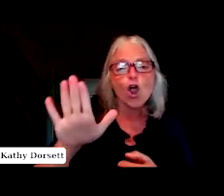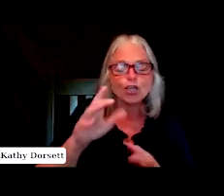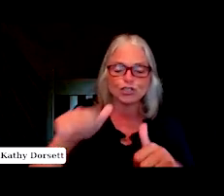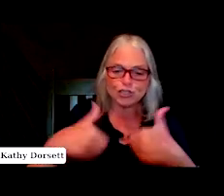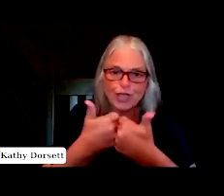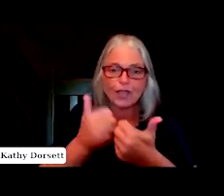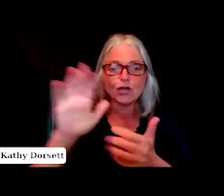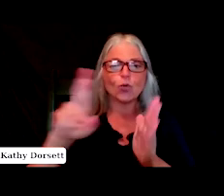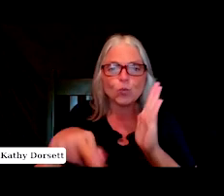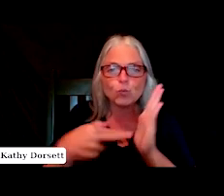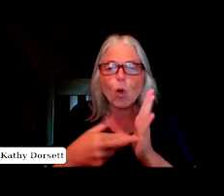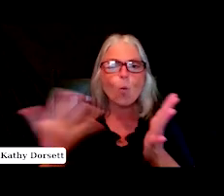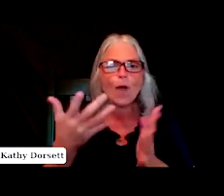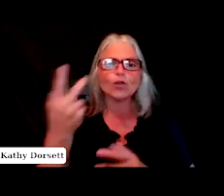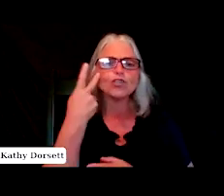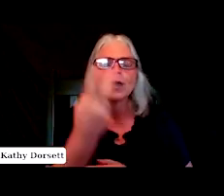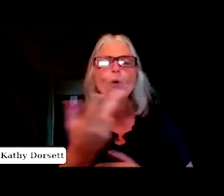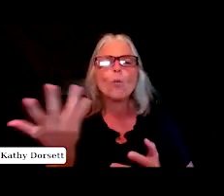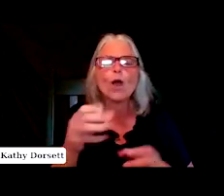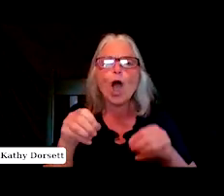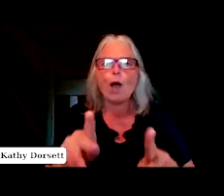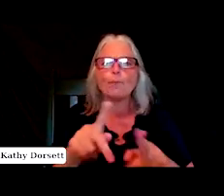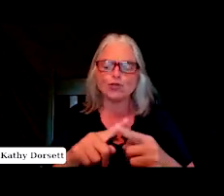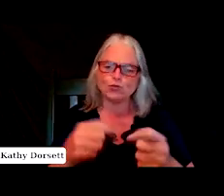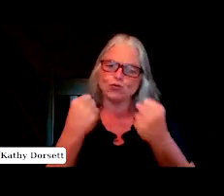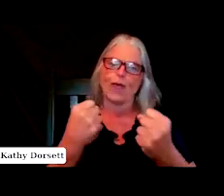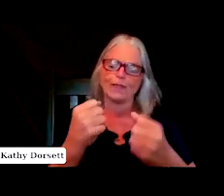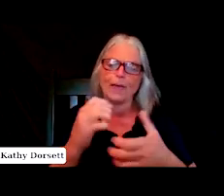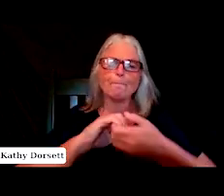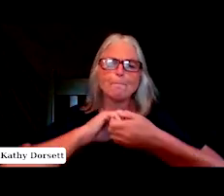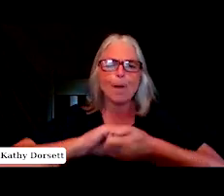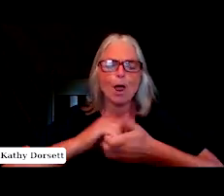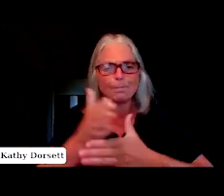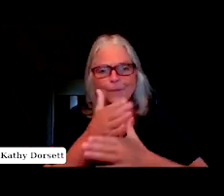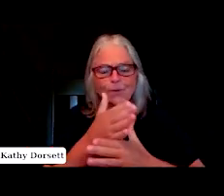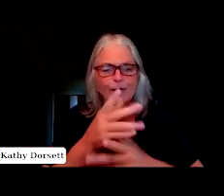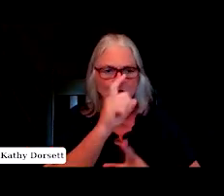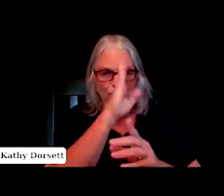And where she sees opportunity to strengthen the partnership between direct care workers and family caregivers.